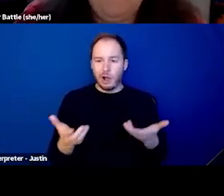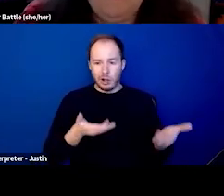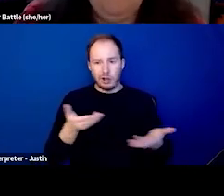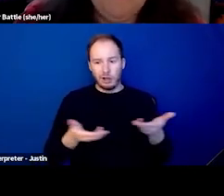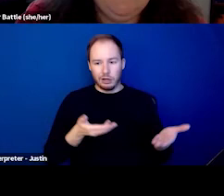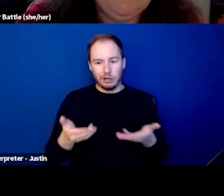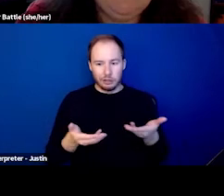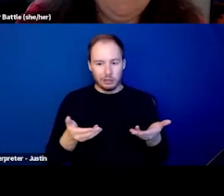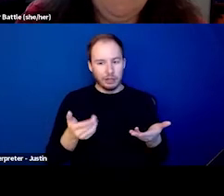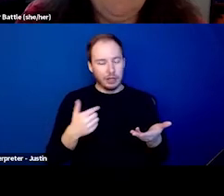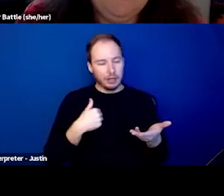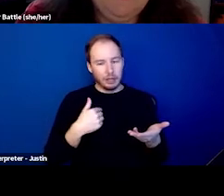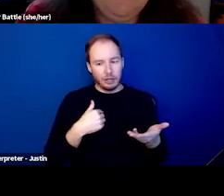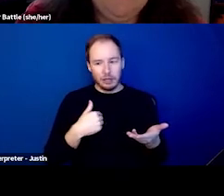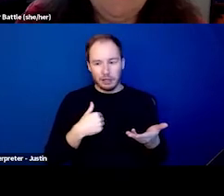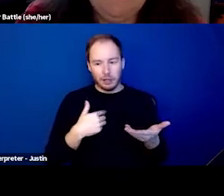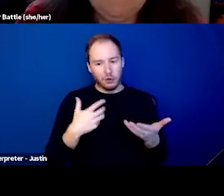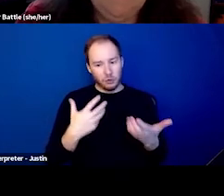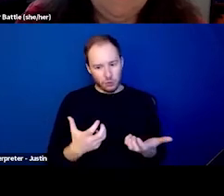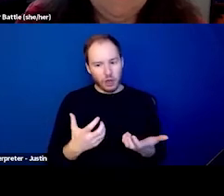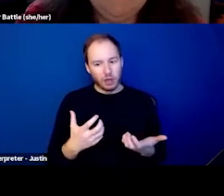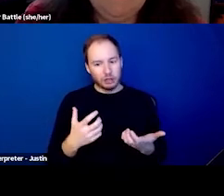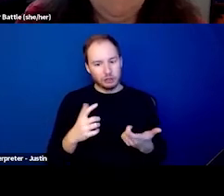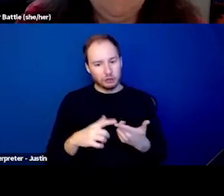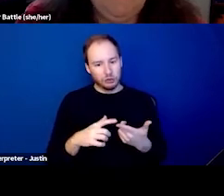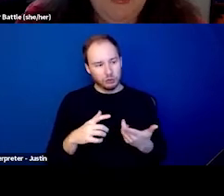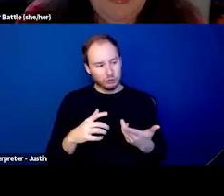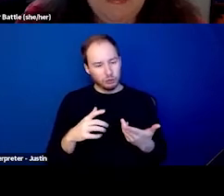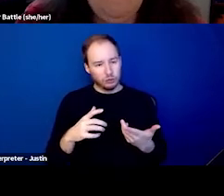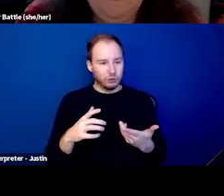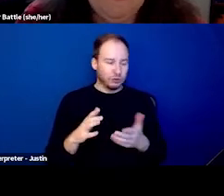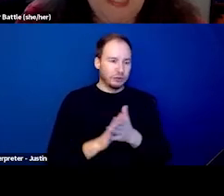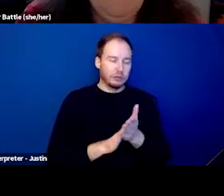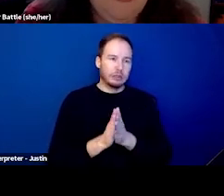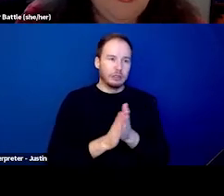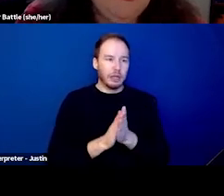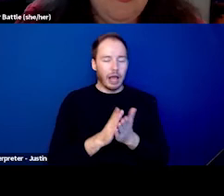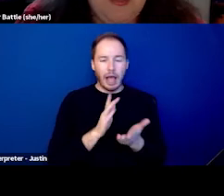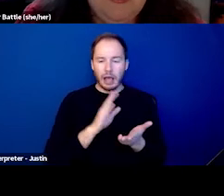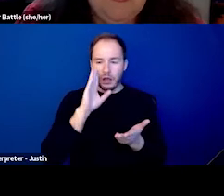The one thing that makes me like, be able to sit with this in a reasonable way, is that pretty much every person I've talked to